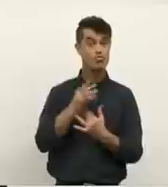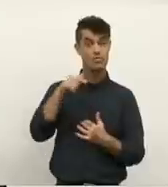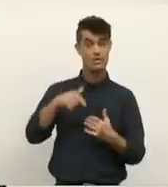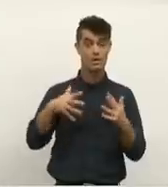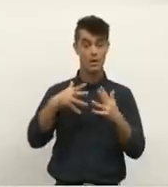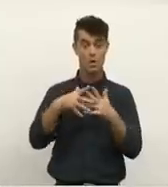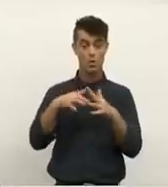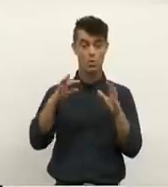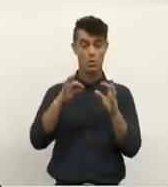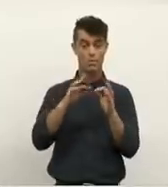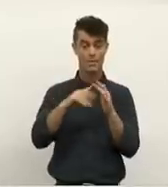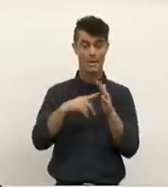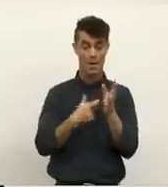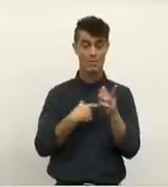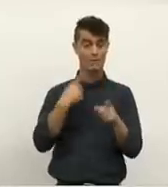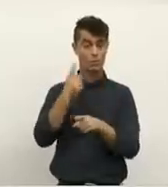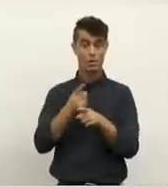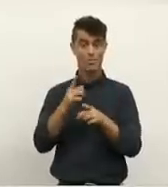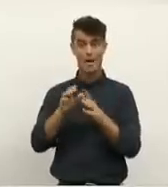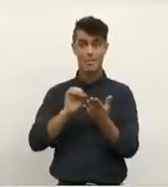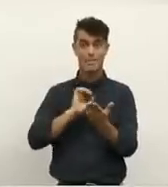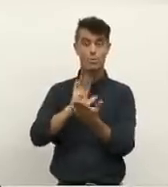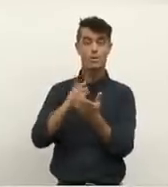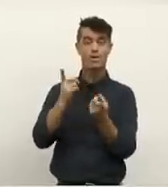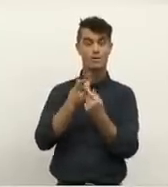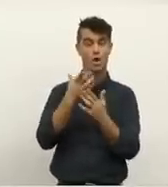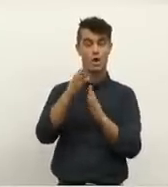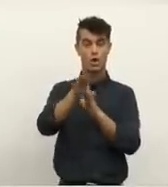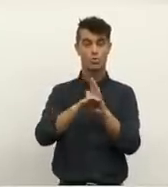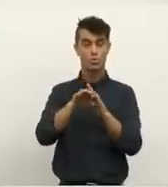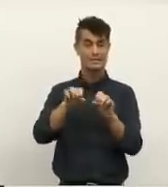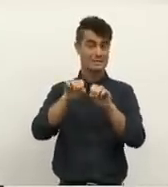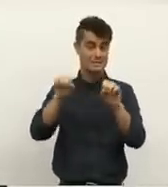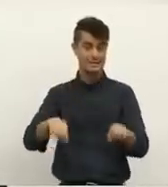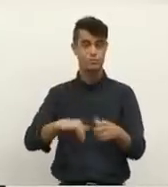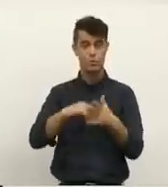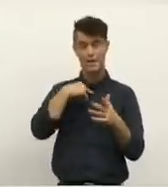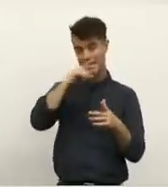getting things onto our system so we can effectively track and monitor them.